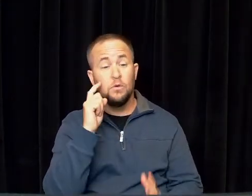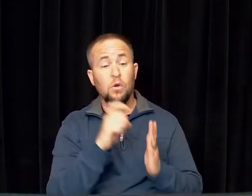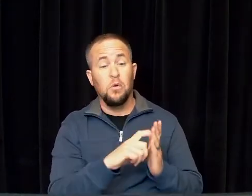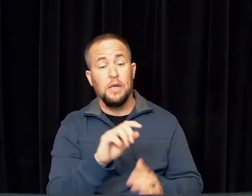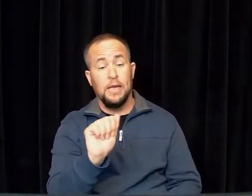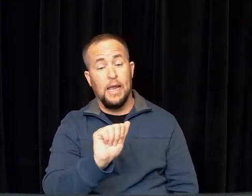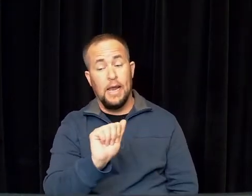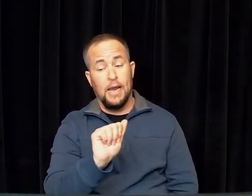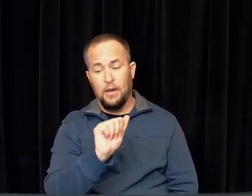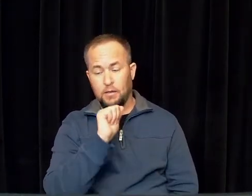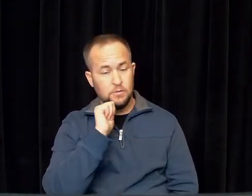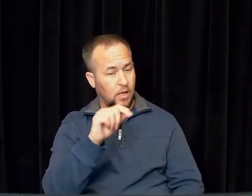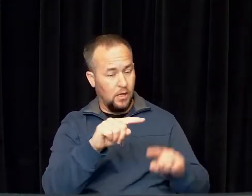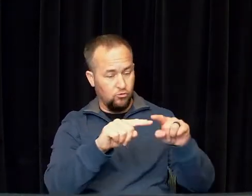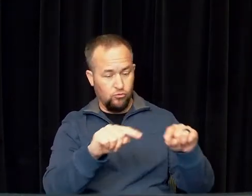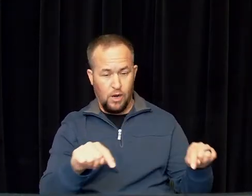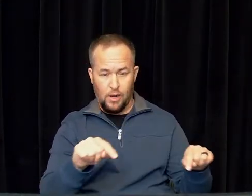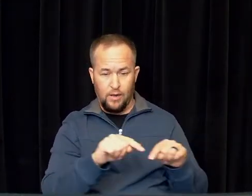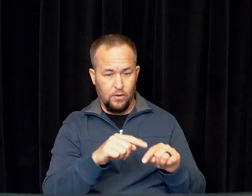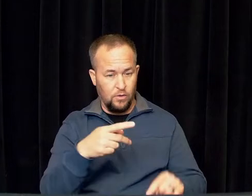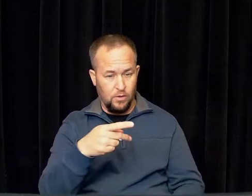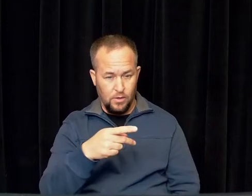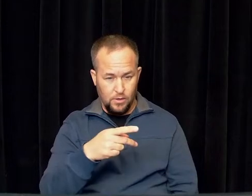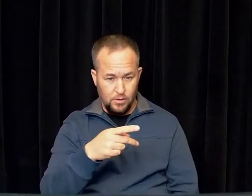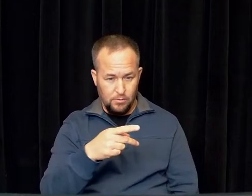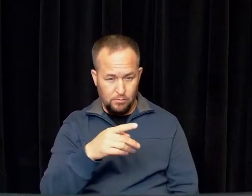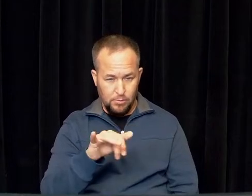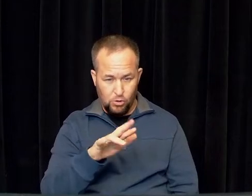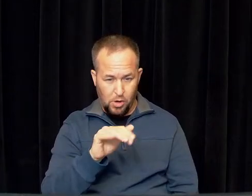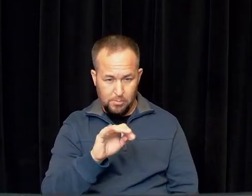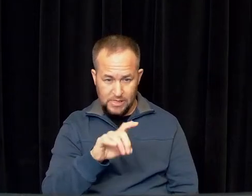is not a triangular pyramid because of all the triangles that come up to the point at the top.